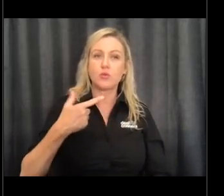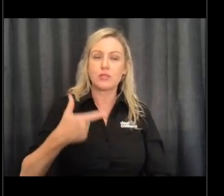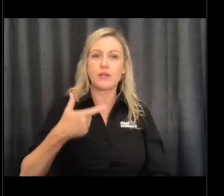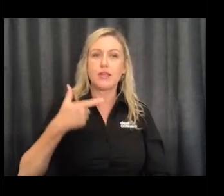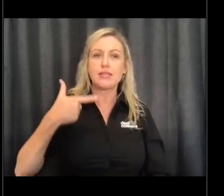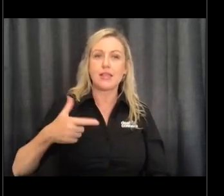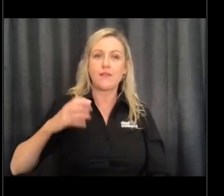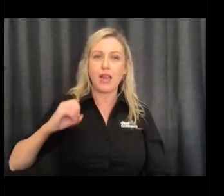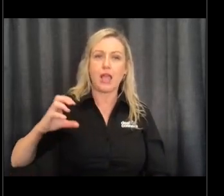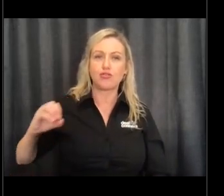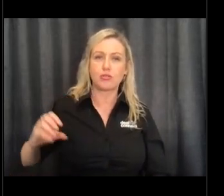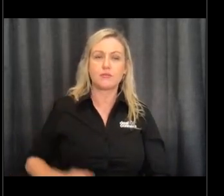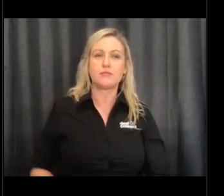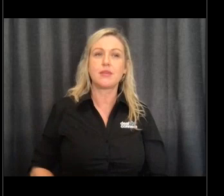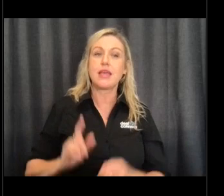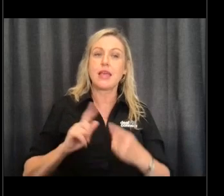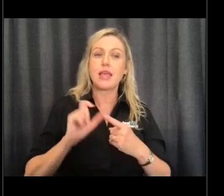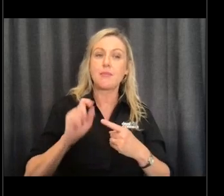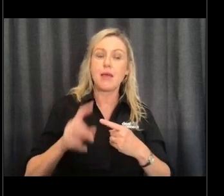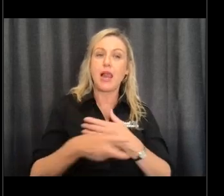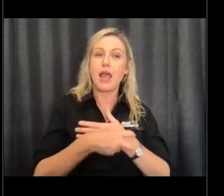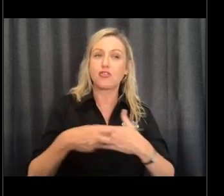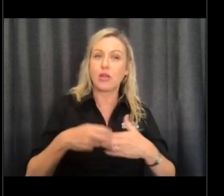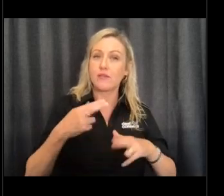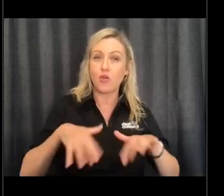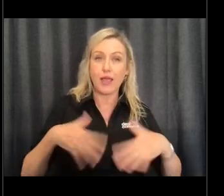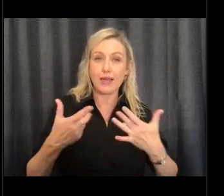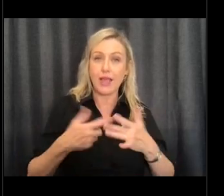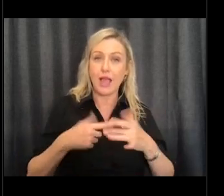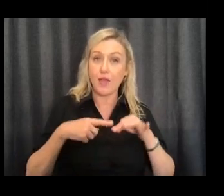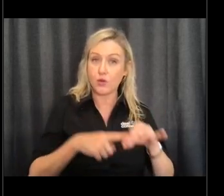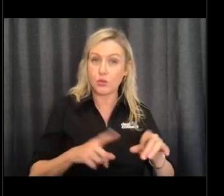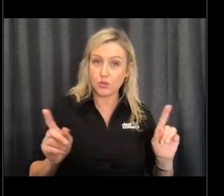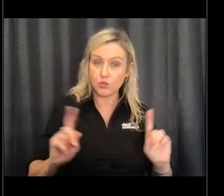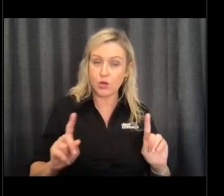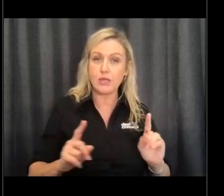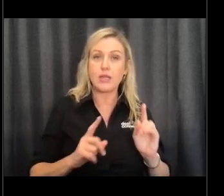The email address for any further questions again is webinars@legalaid.qld.gov.au.